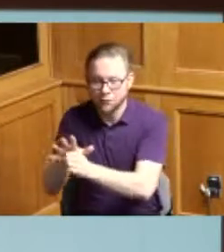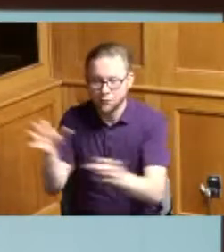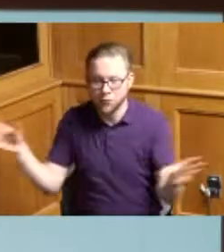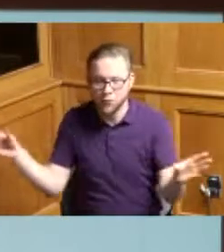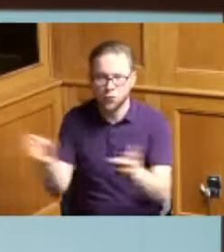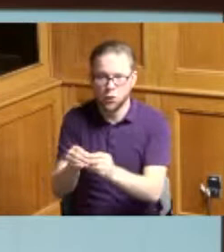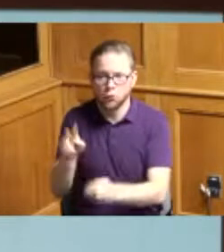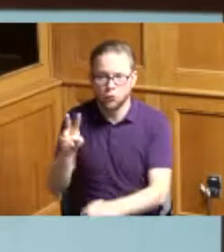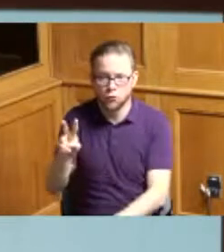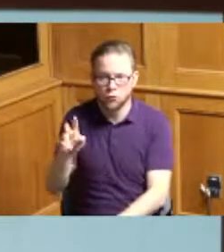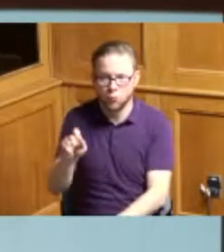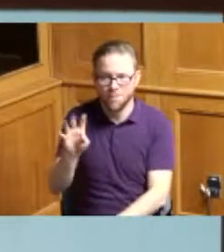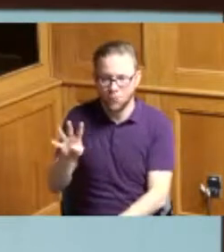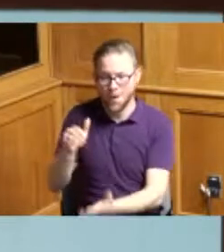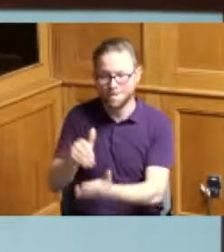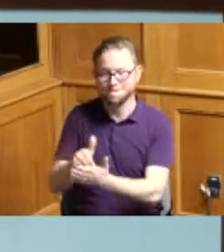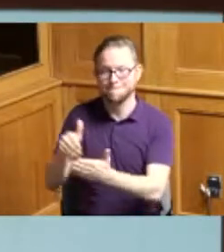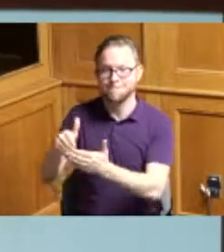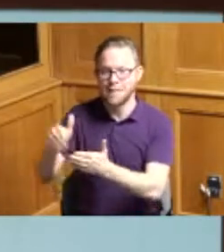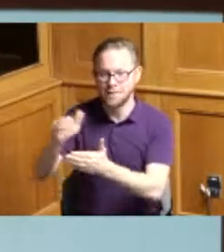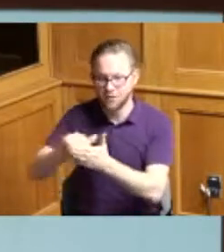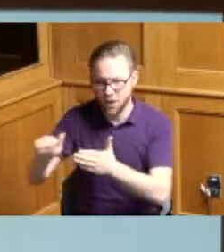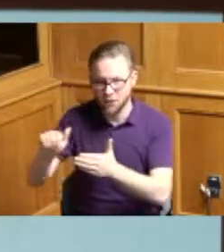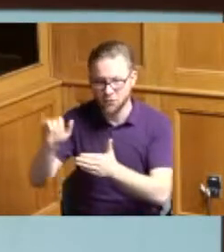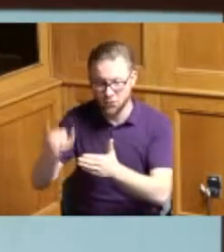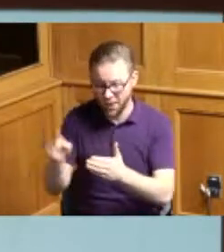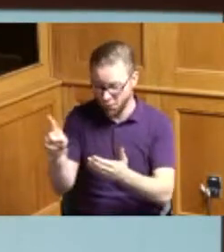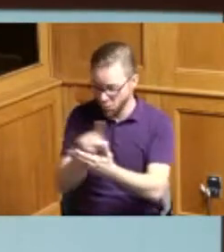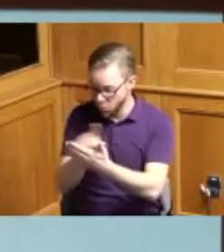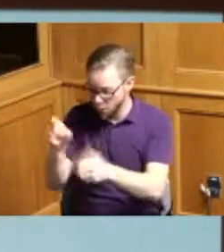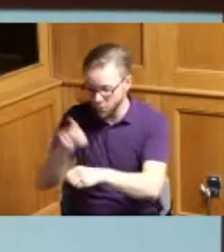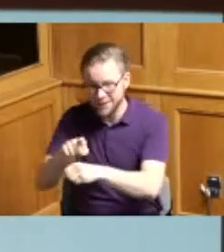that's the largest amount we've issued in a week since we started administering the program